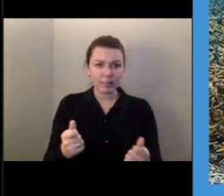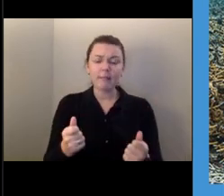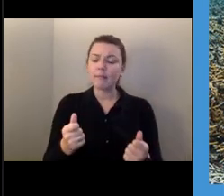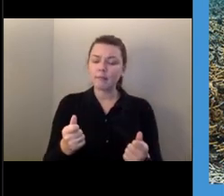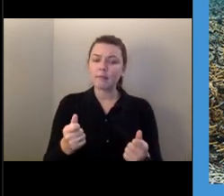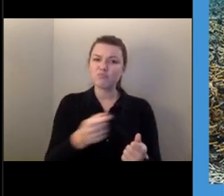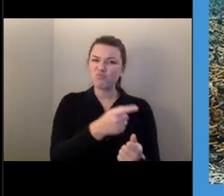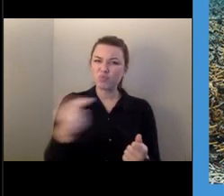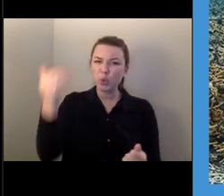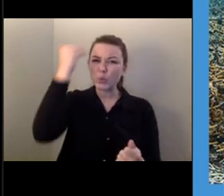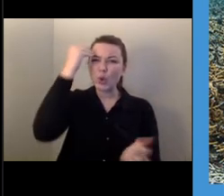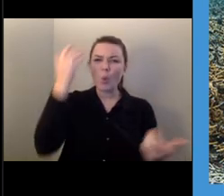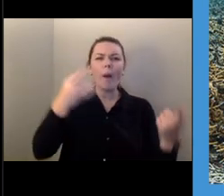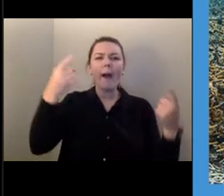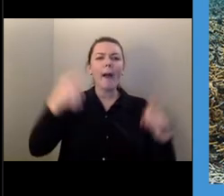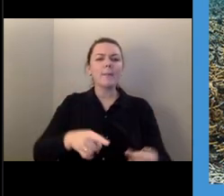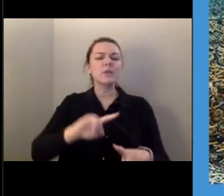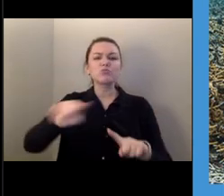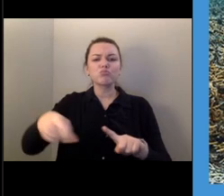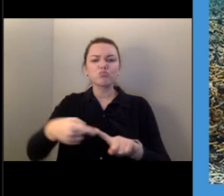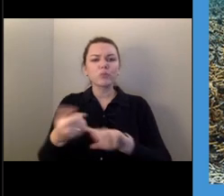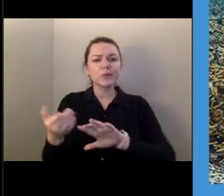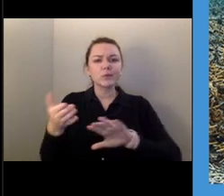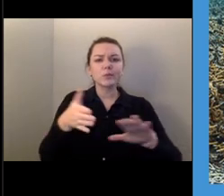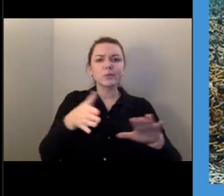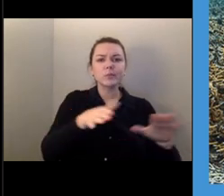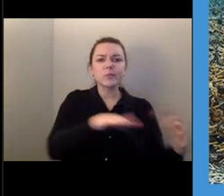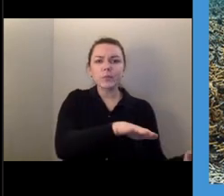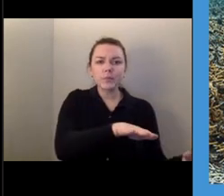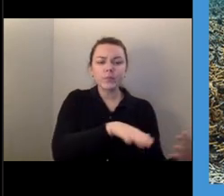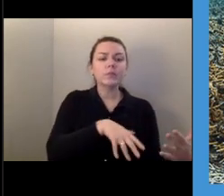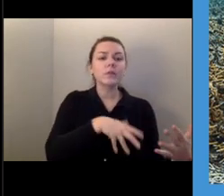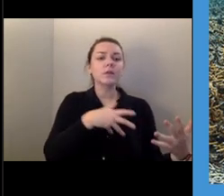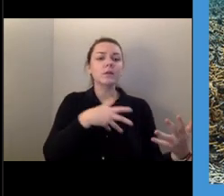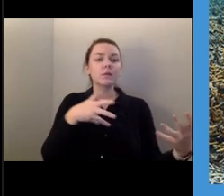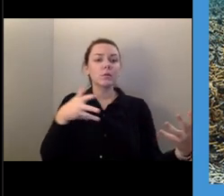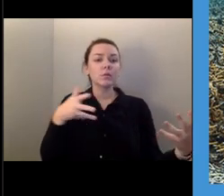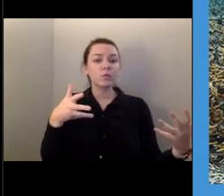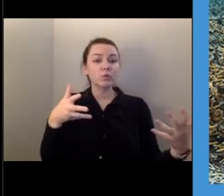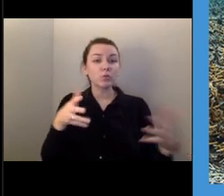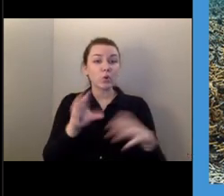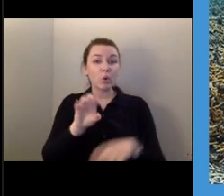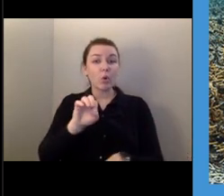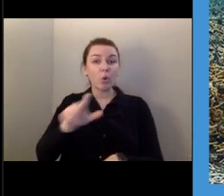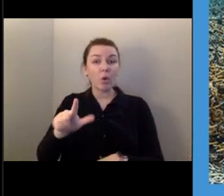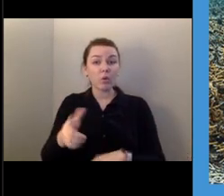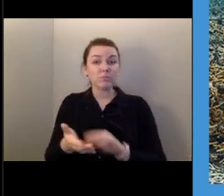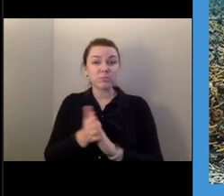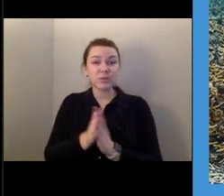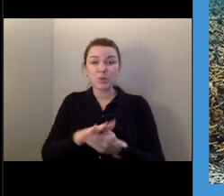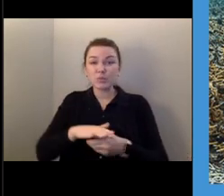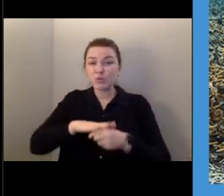What are some of those things that are causing our corals to be stressed? And so I want to remind us